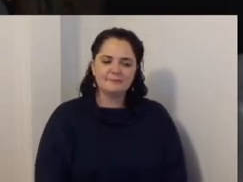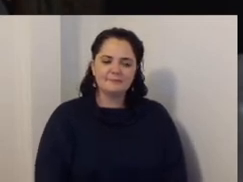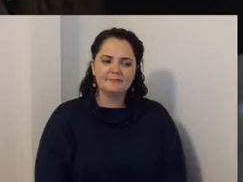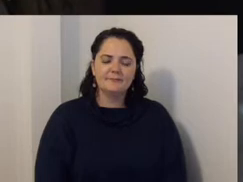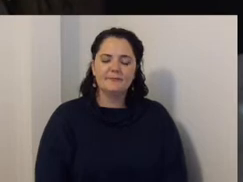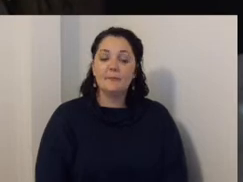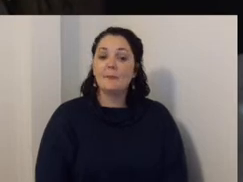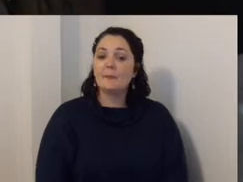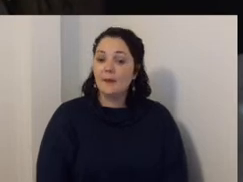okay